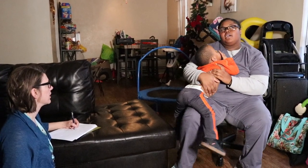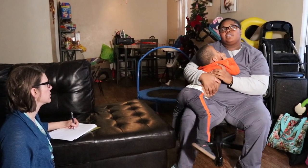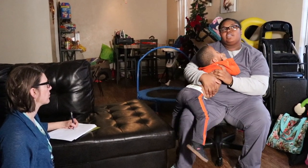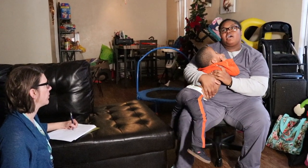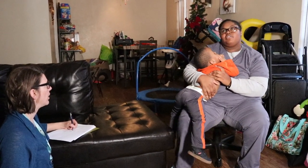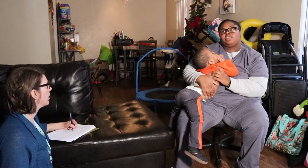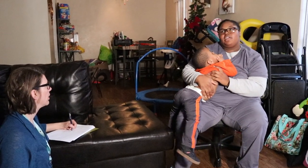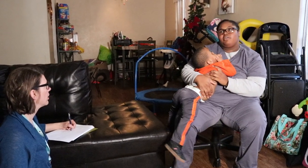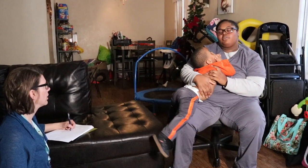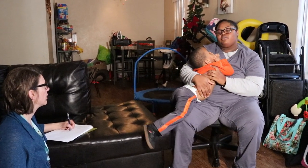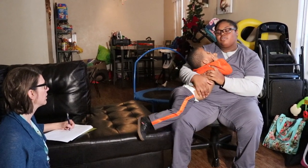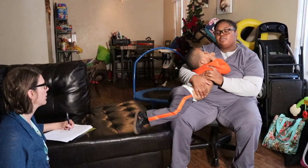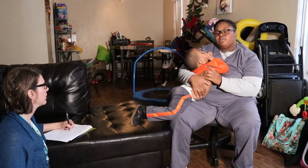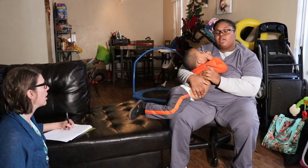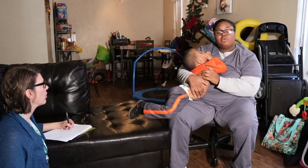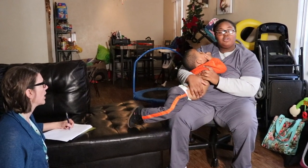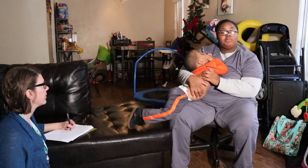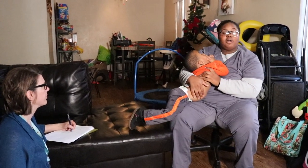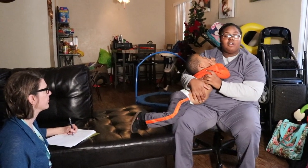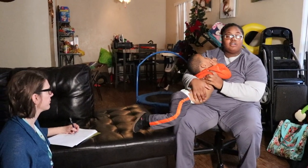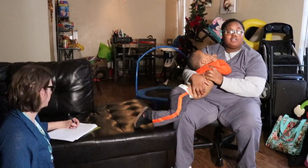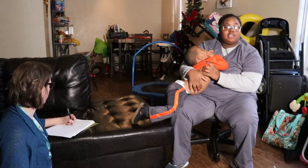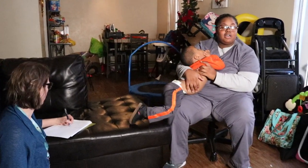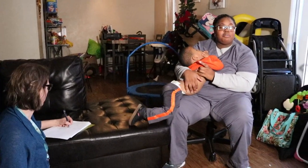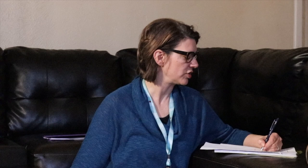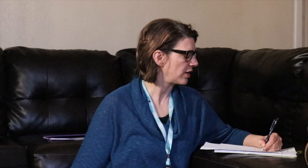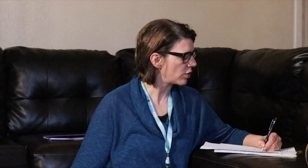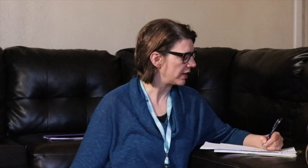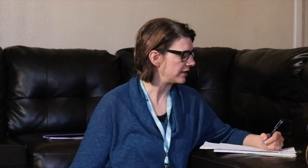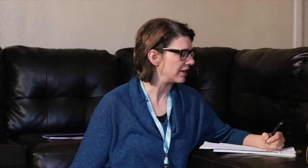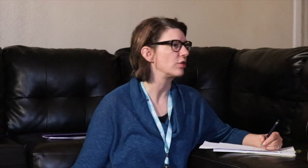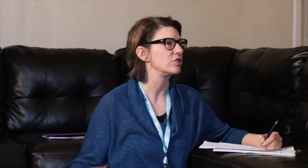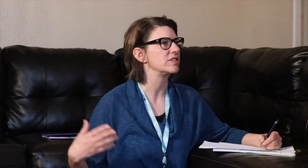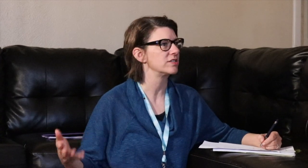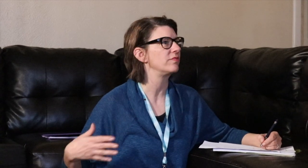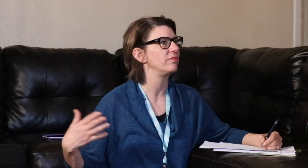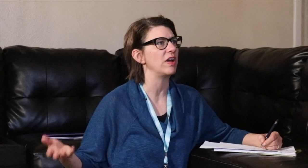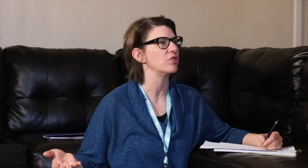I forgot the name of them. A ball? Yeah, he'll throw a ball. Or anything, just favorite toys.